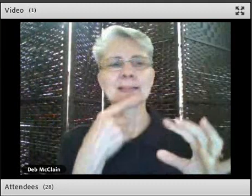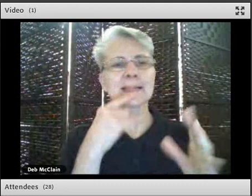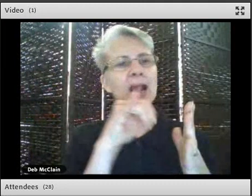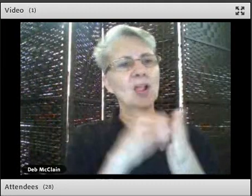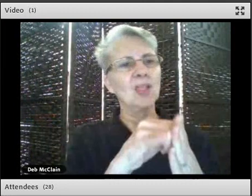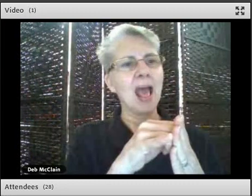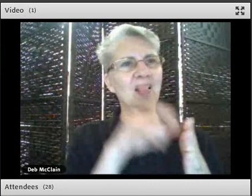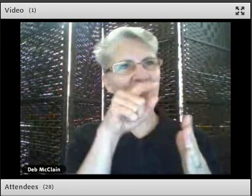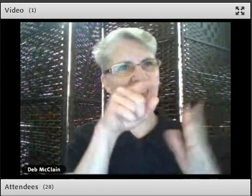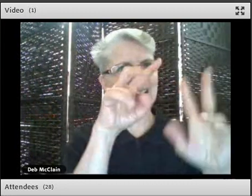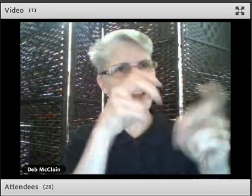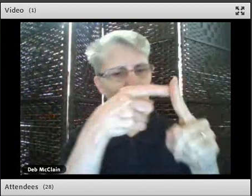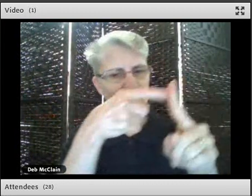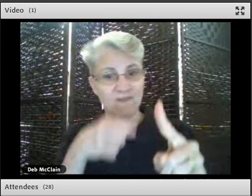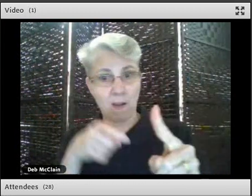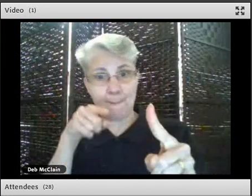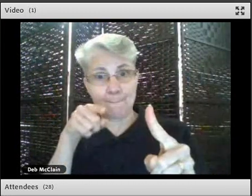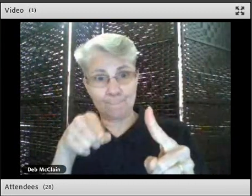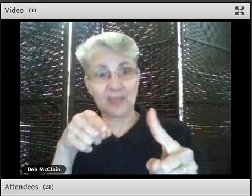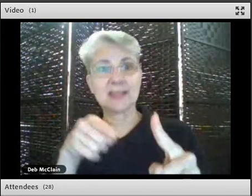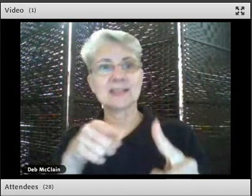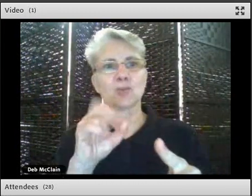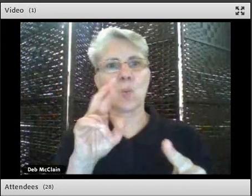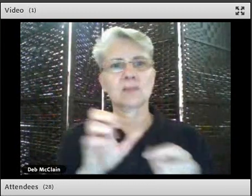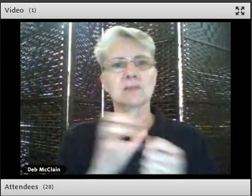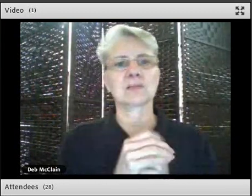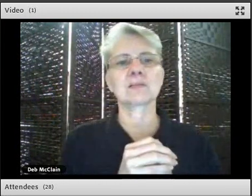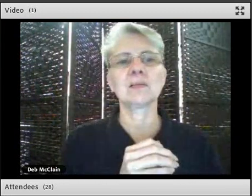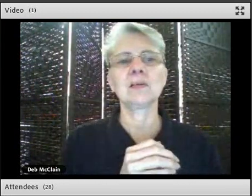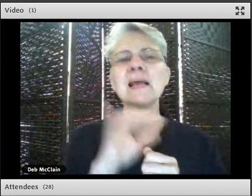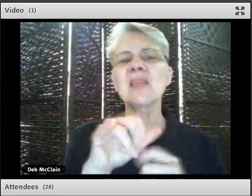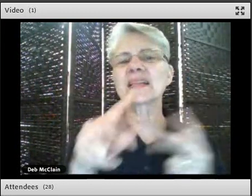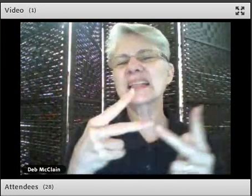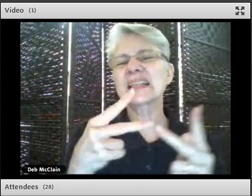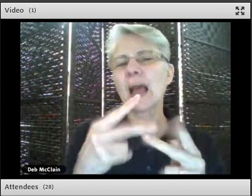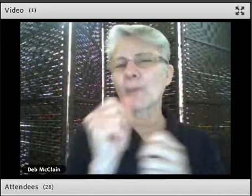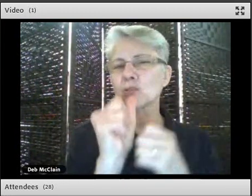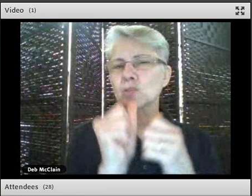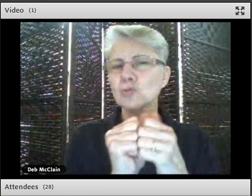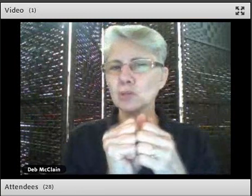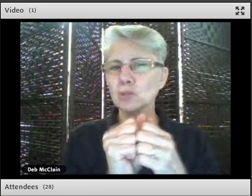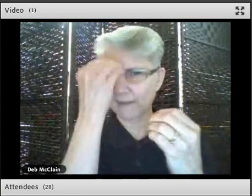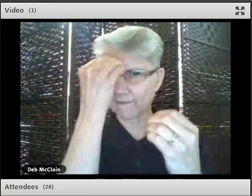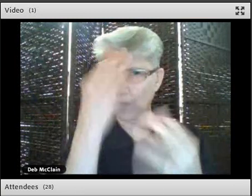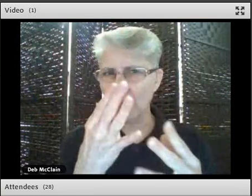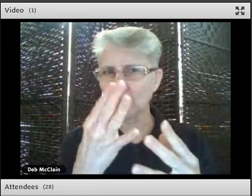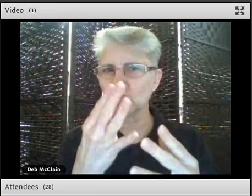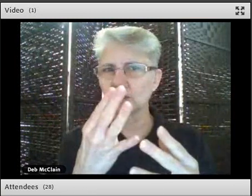that RDA is trying to help us create so that in a linked-data environment,